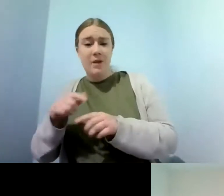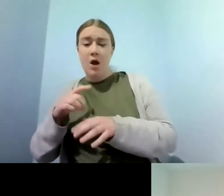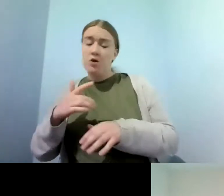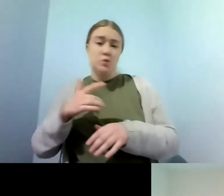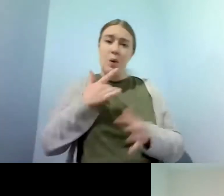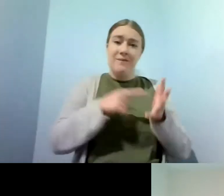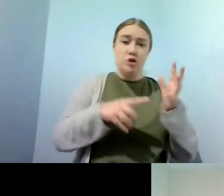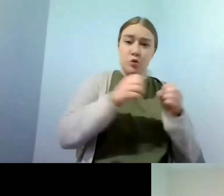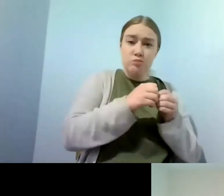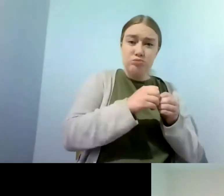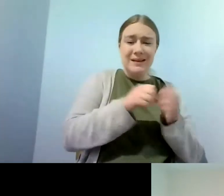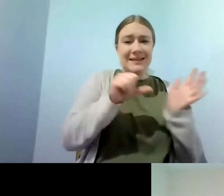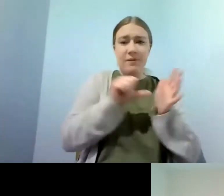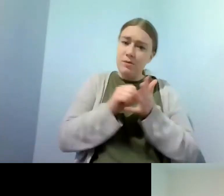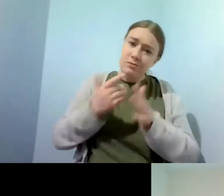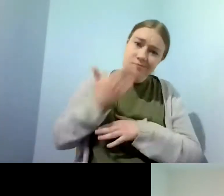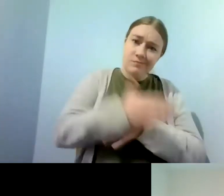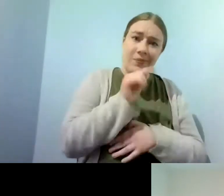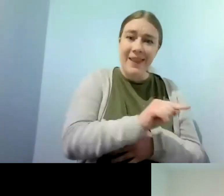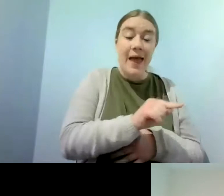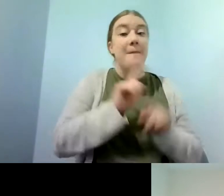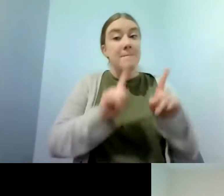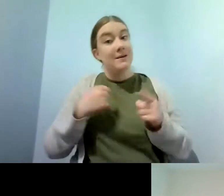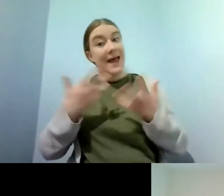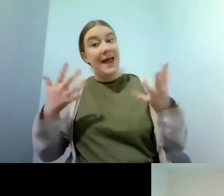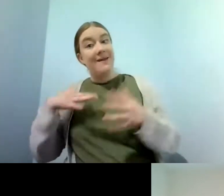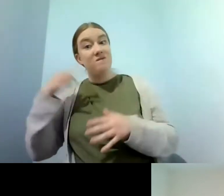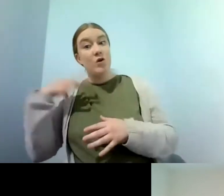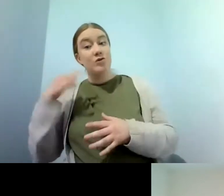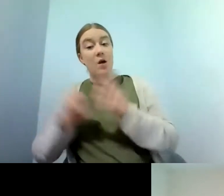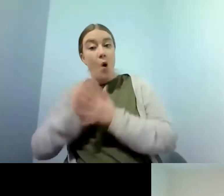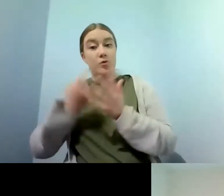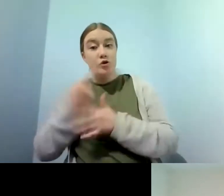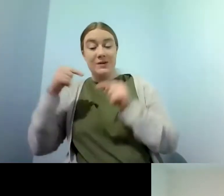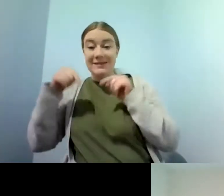it might be more difficult to get to but do we have any volunteering opportunities um near the